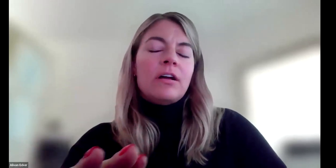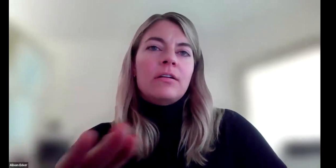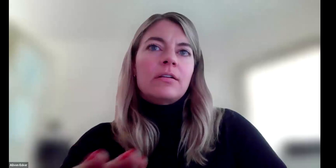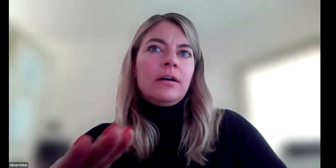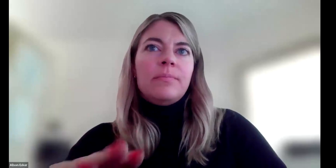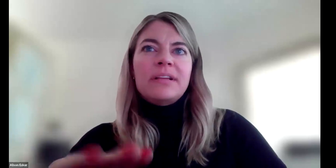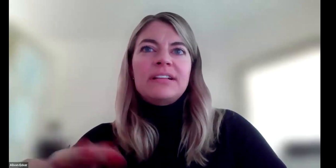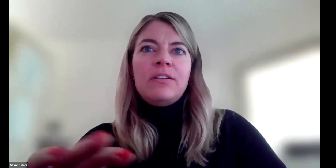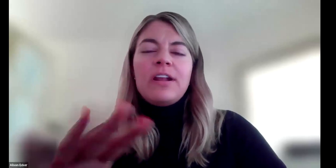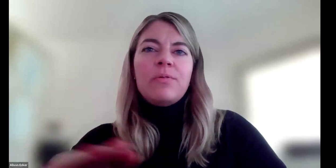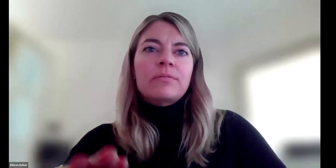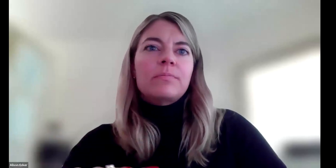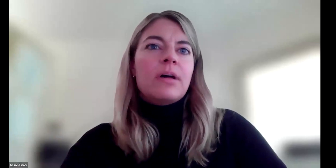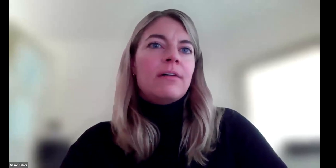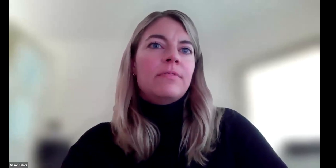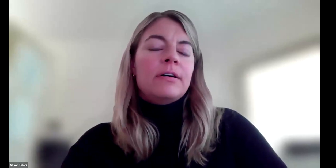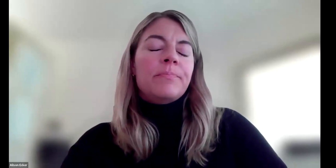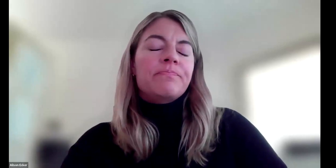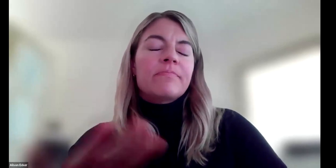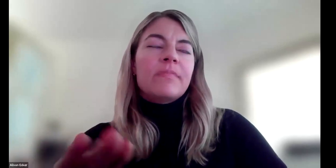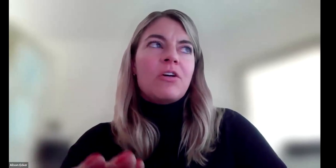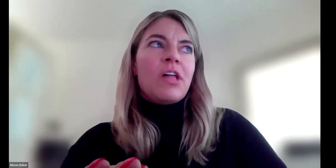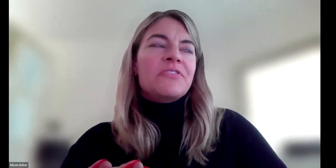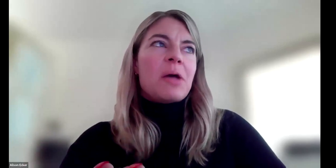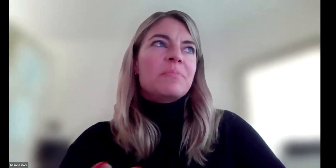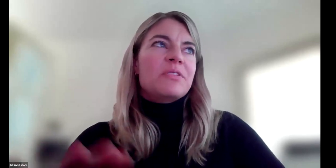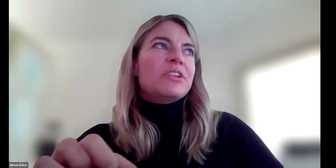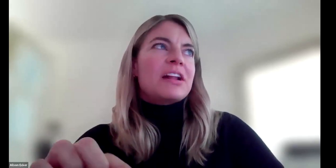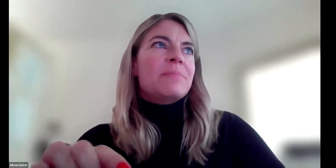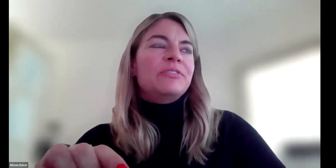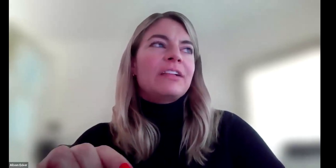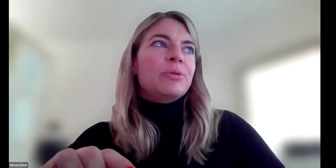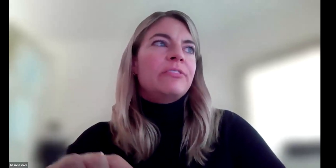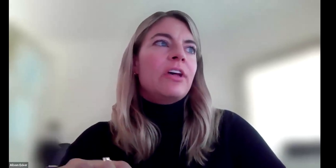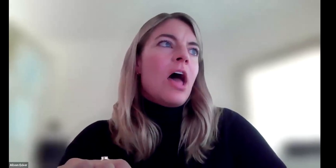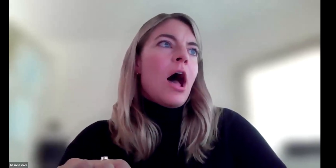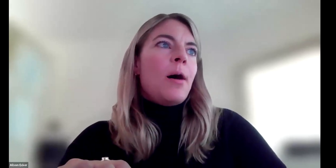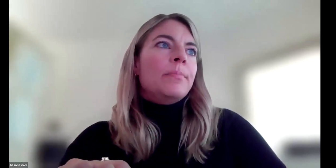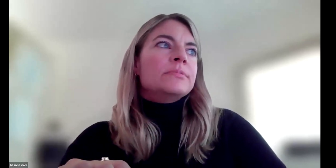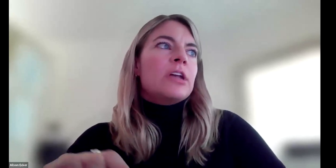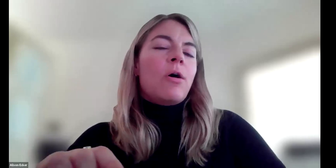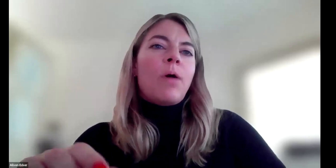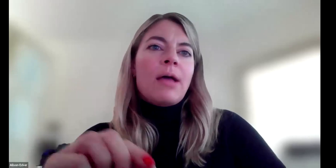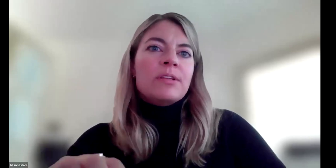not a whole lot of time, I'll try to keep it short. So I was